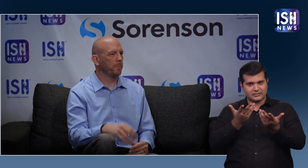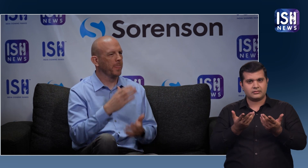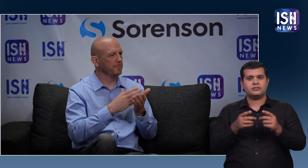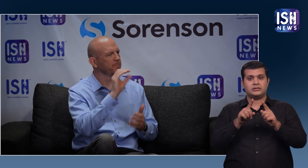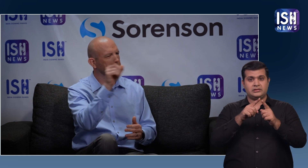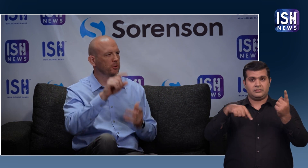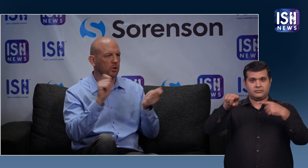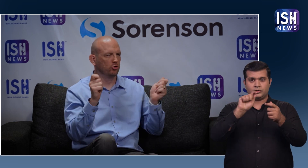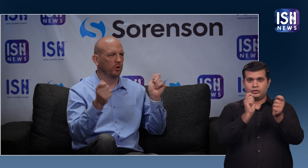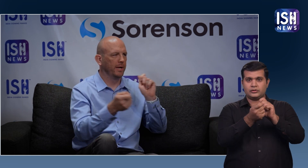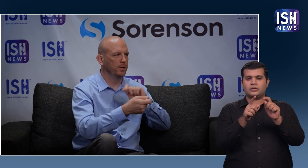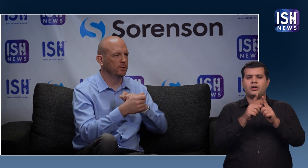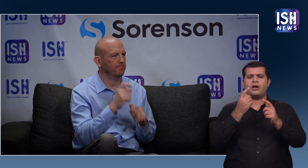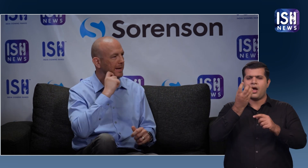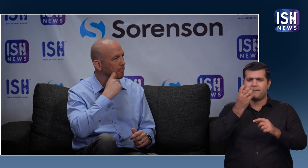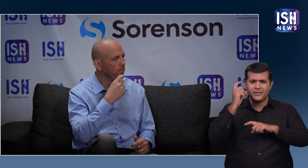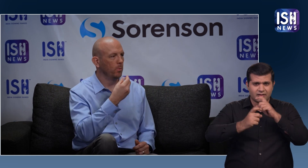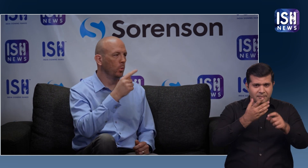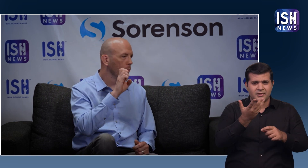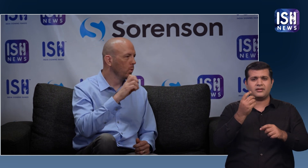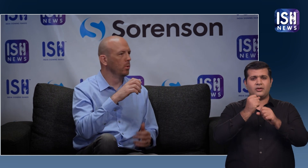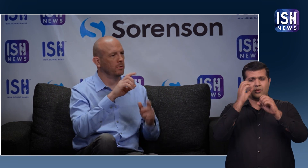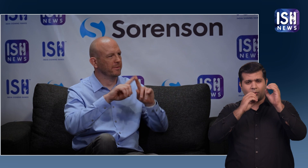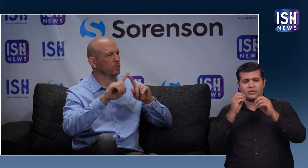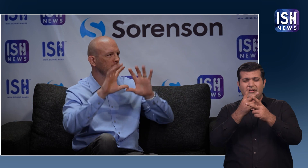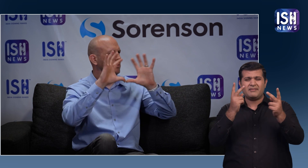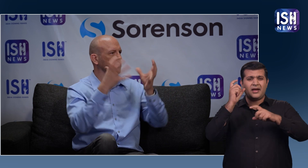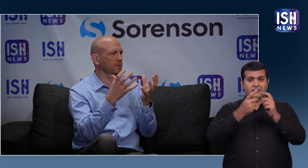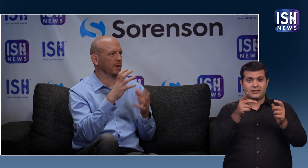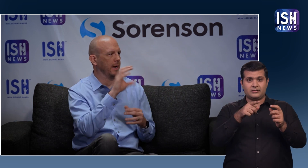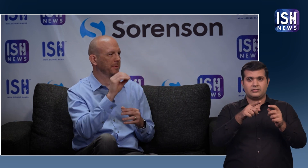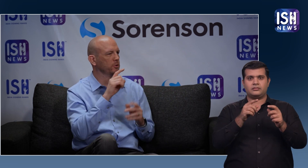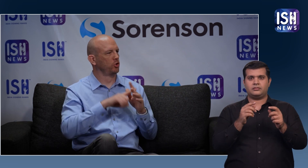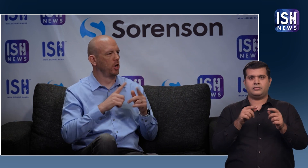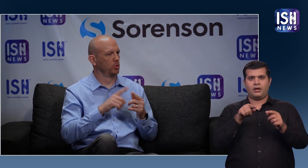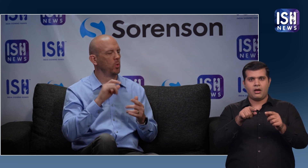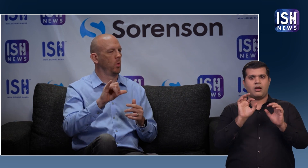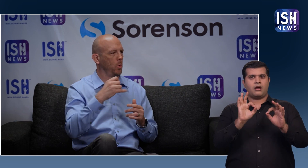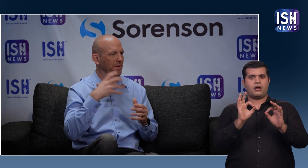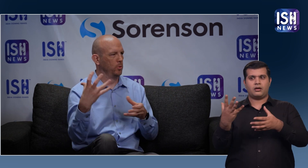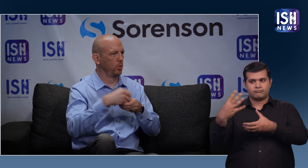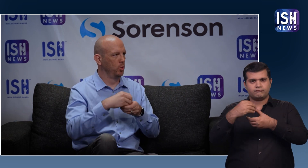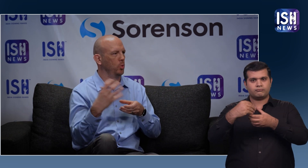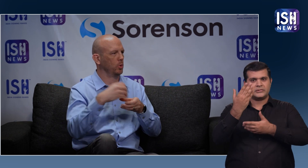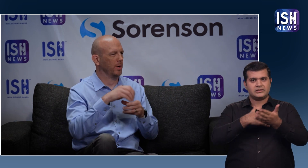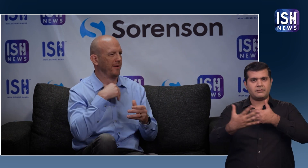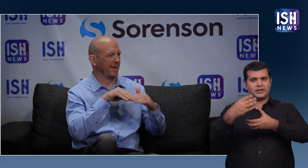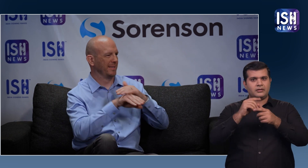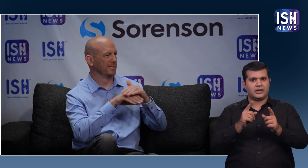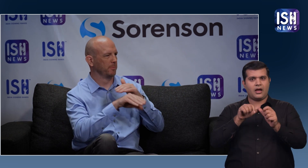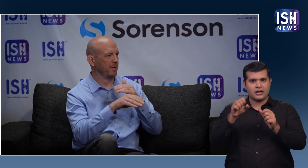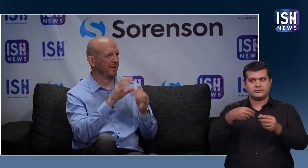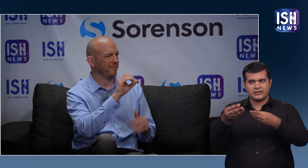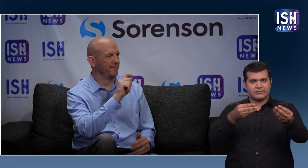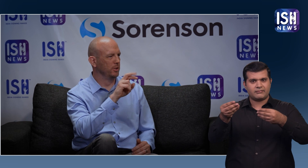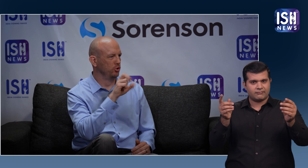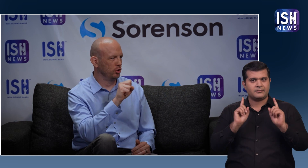Some companies are changing! Like Apple, Google, different companies in the world are starting to be inclusive and have accessible features.